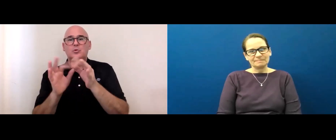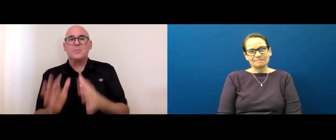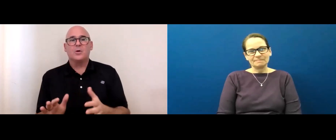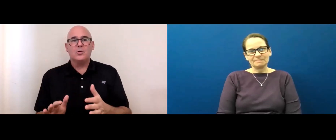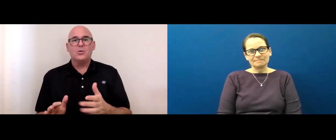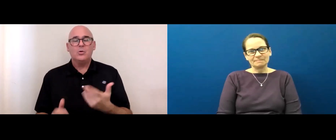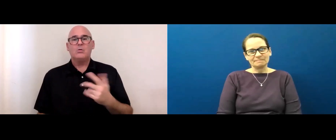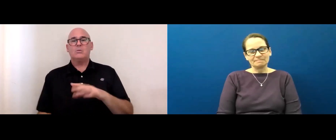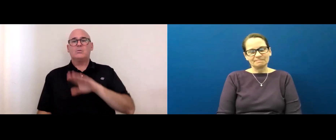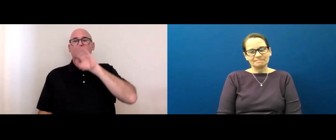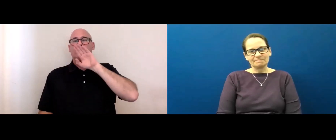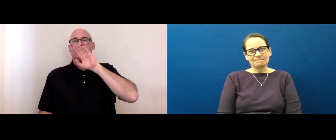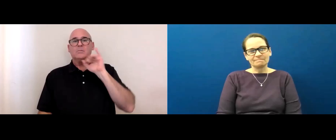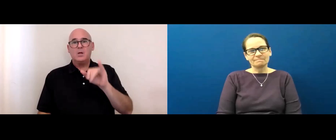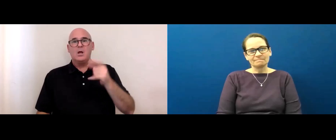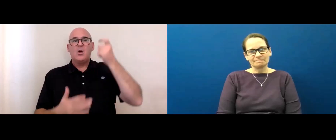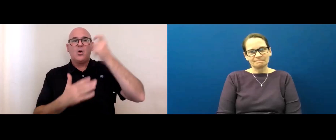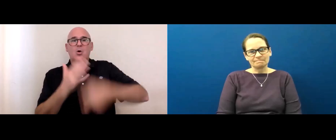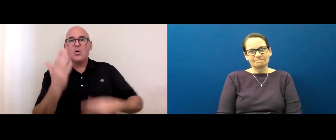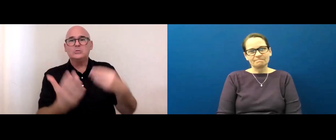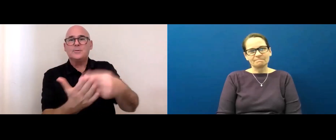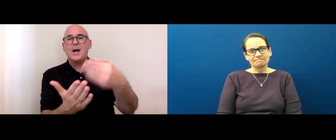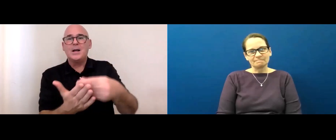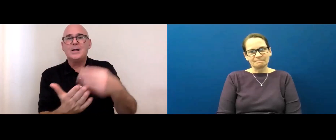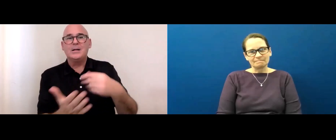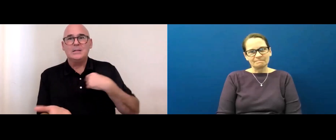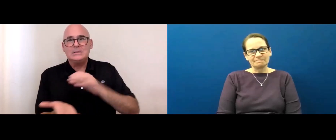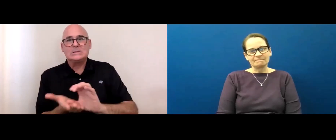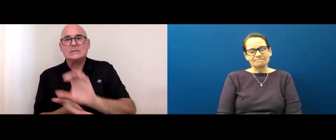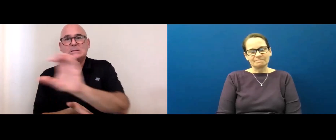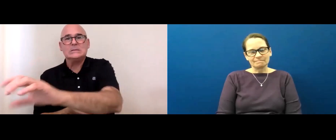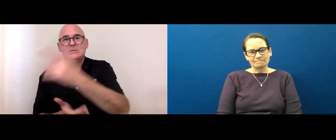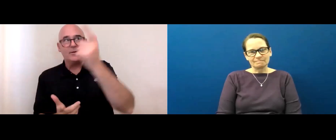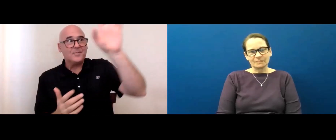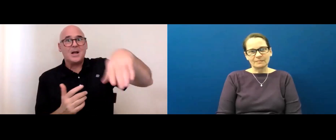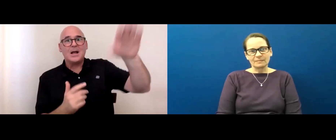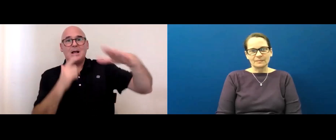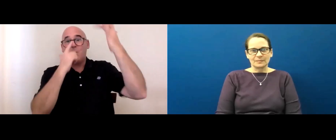I wasn't willing to get an interpreter and so you know because it cost money to get an interpreter